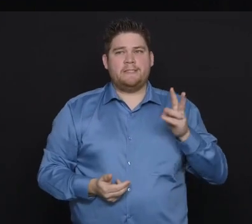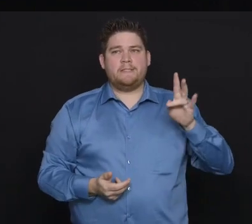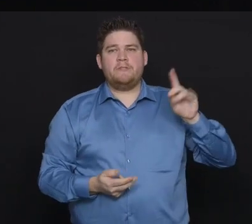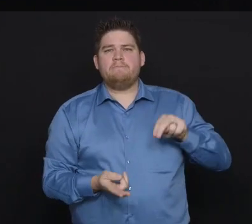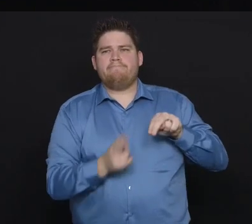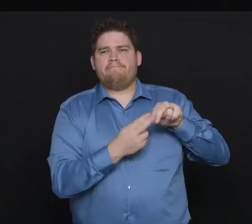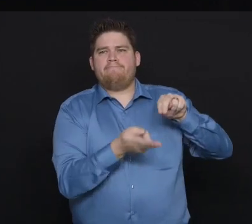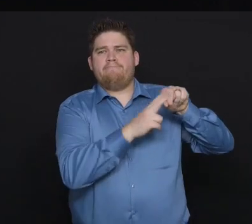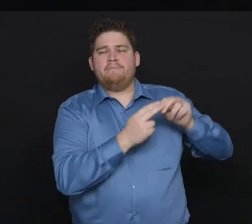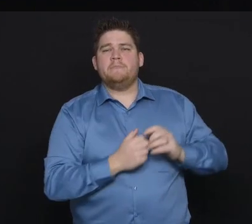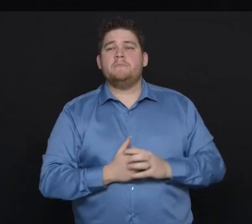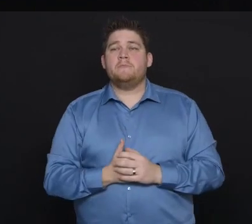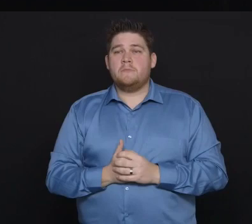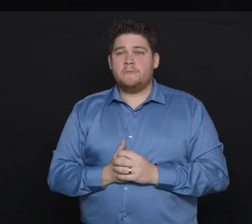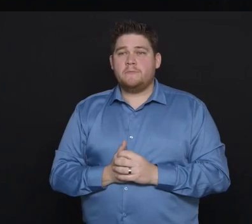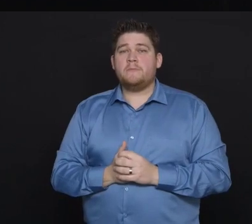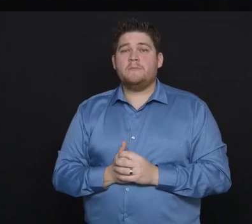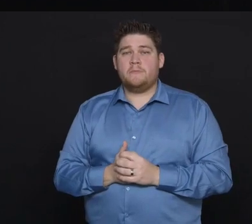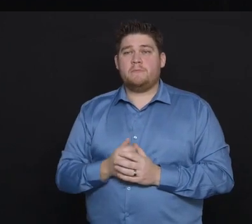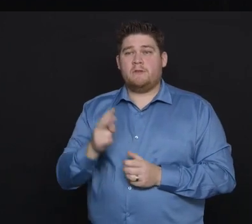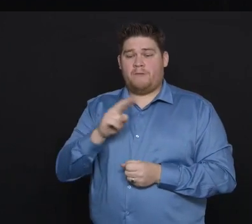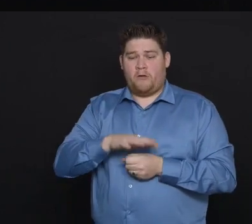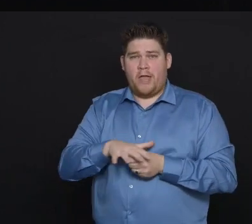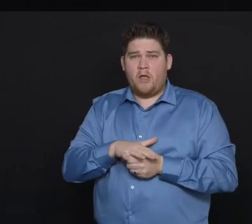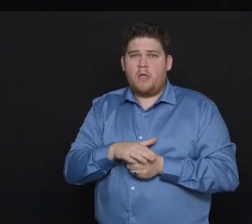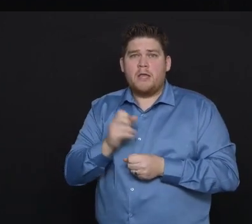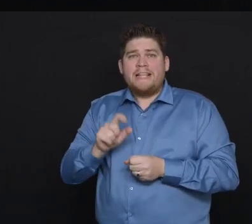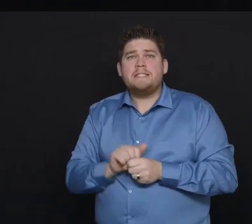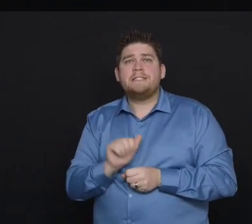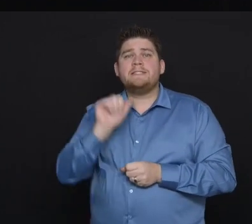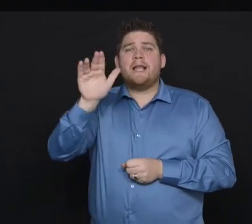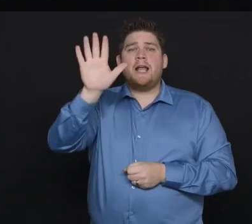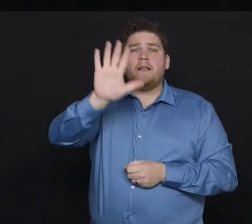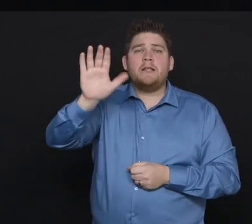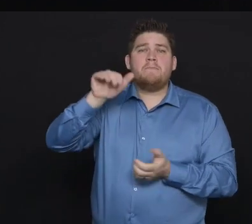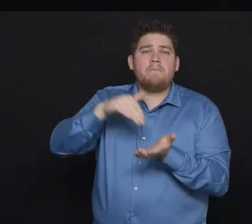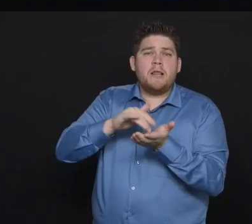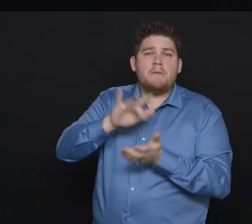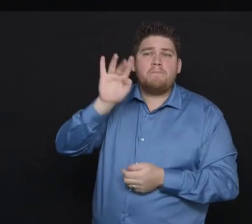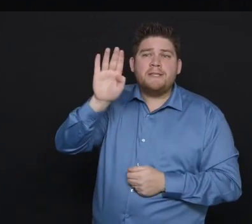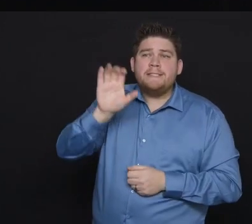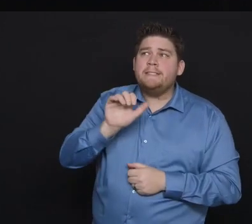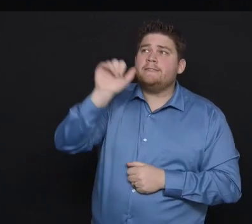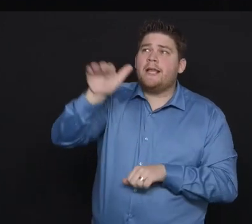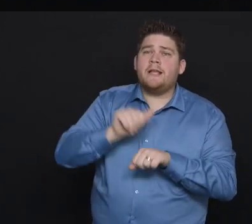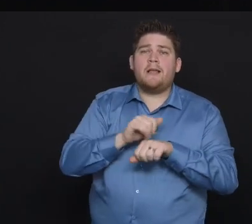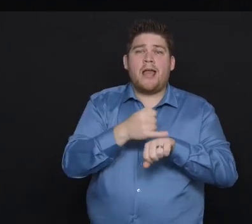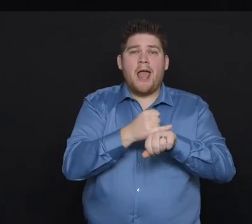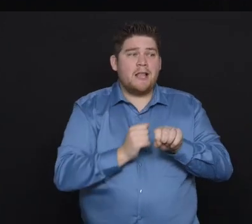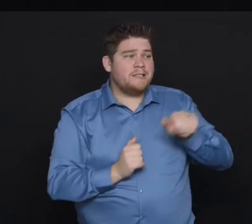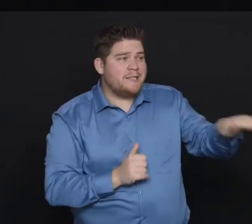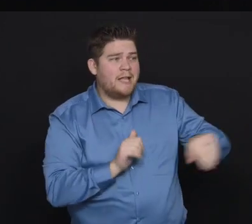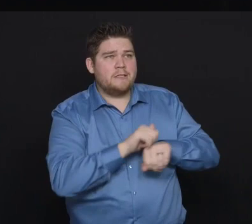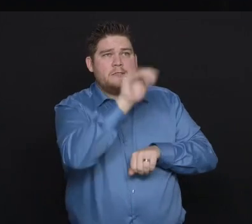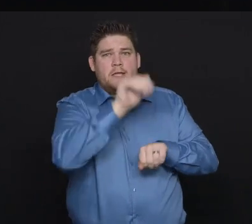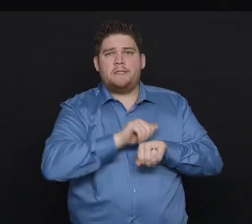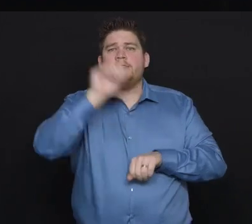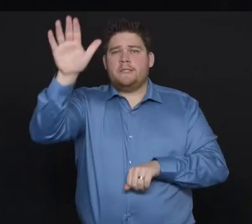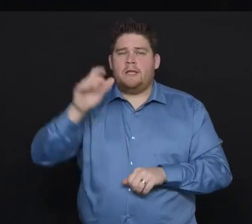province where they might be needed to make sure that we have things in place if and when this progresses in different parts of the progress.